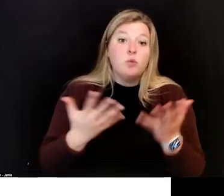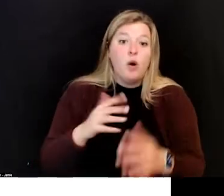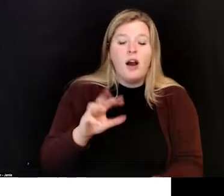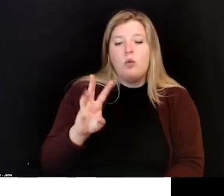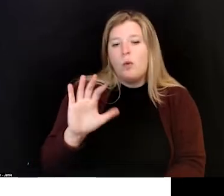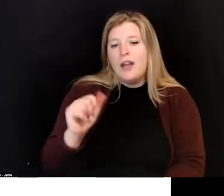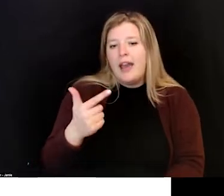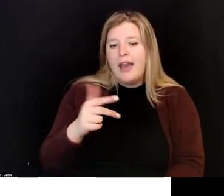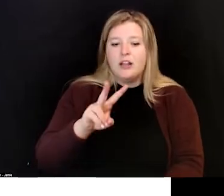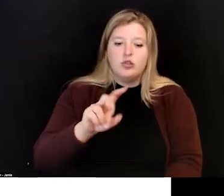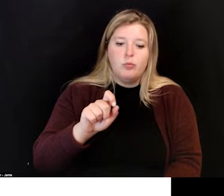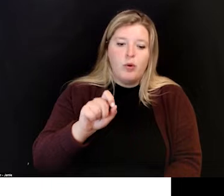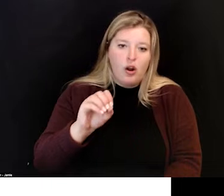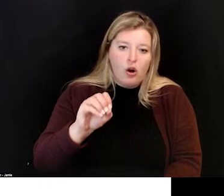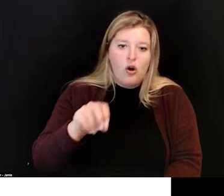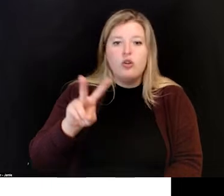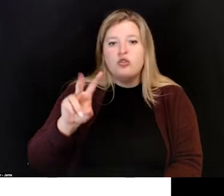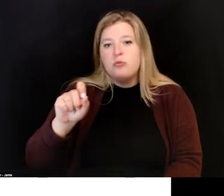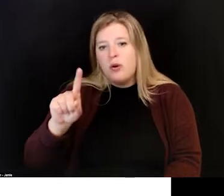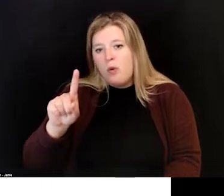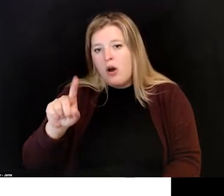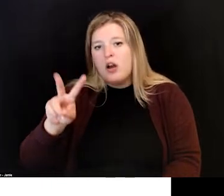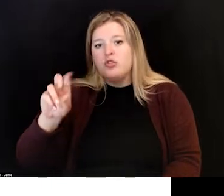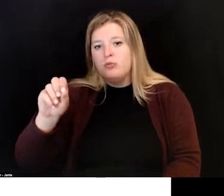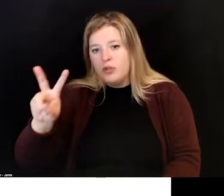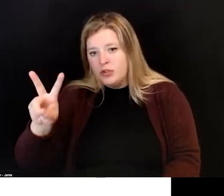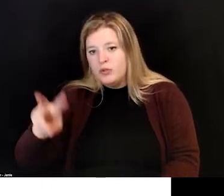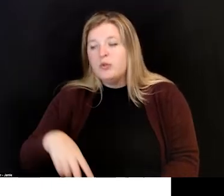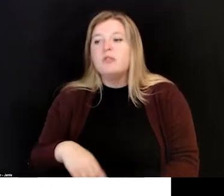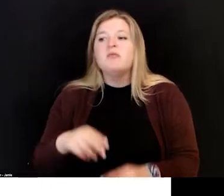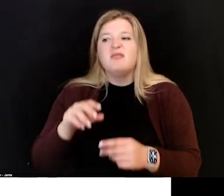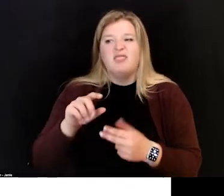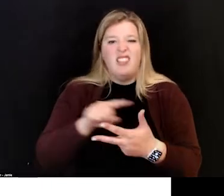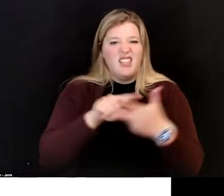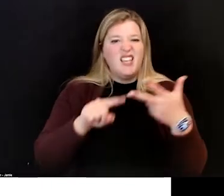2.1, 2.2-- it does have constraints.